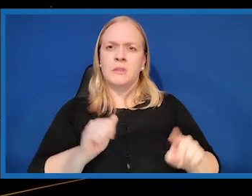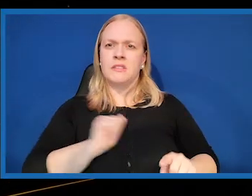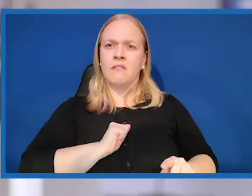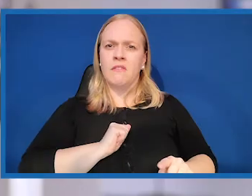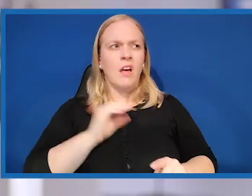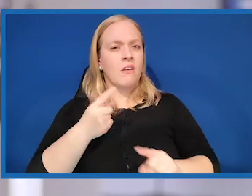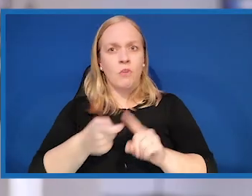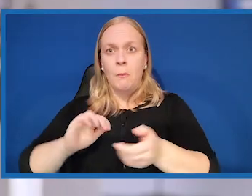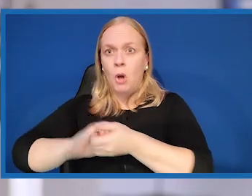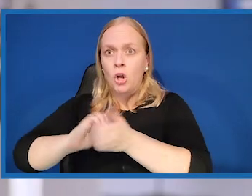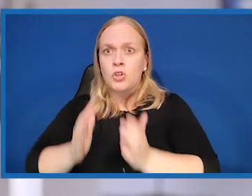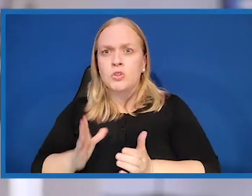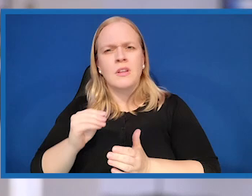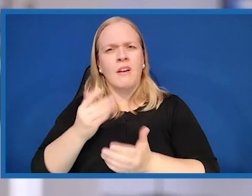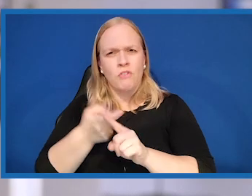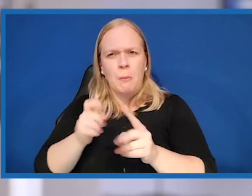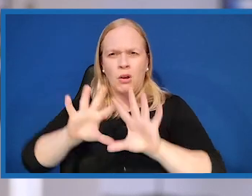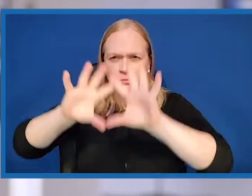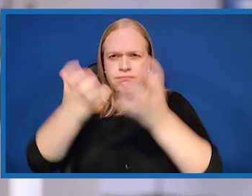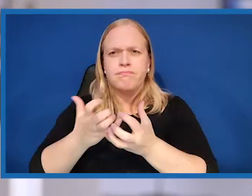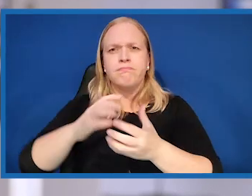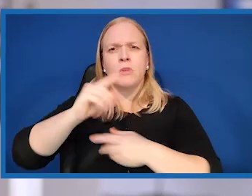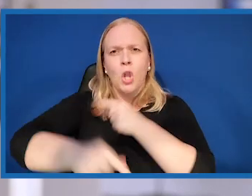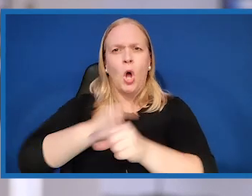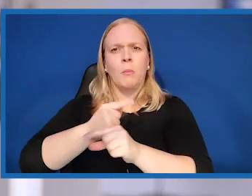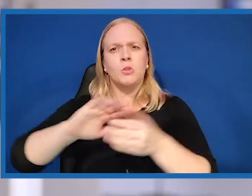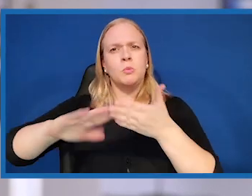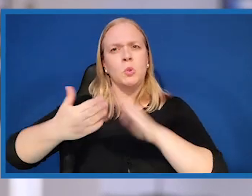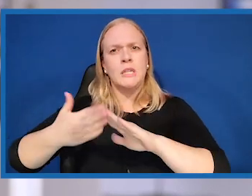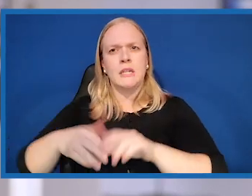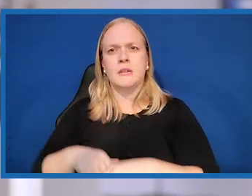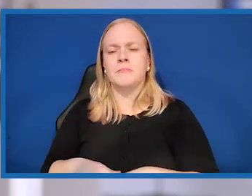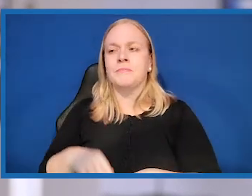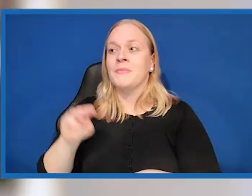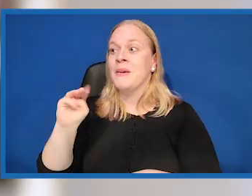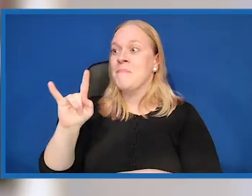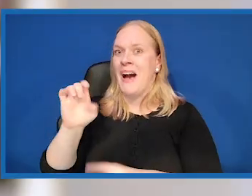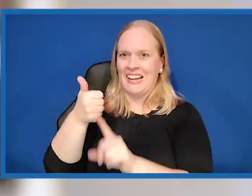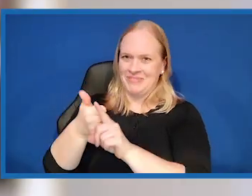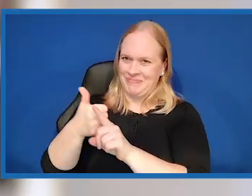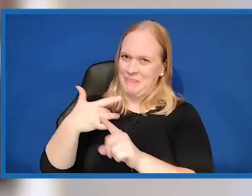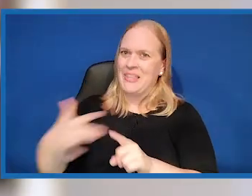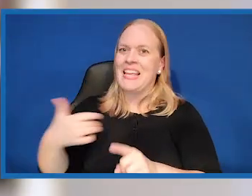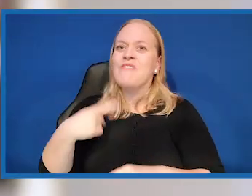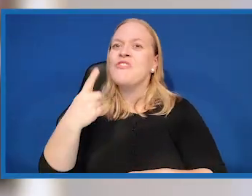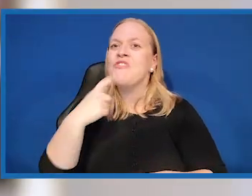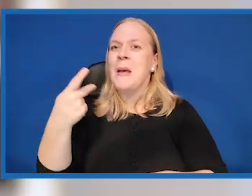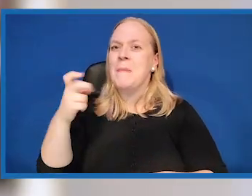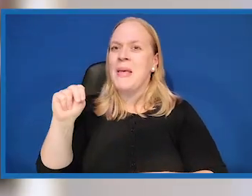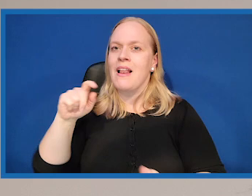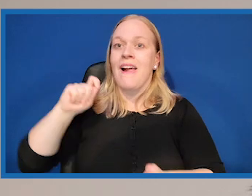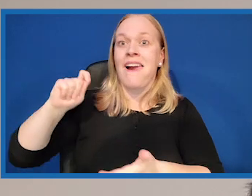MIKE HAD A VERY BIG, UH, VERY FULL RED PEN. EVERYBODY WAS ALWAYS AFRAID OF THAT RED PEN.